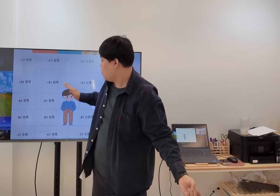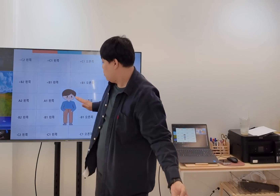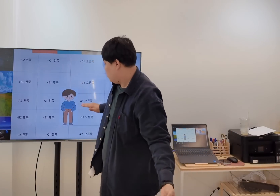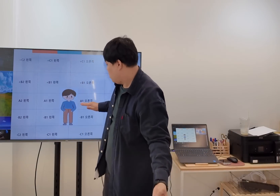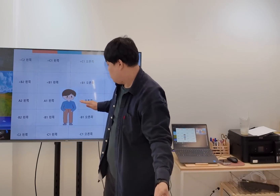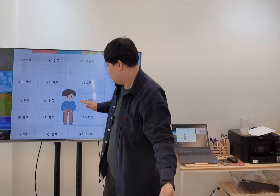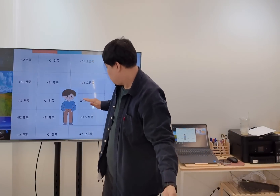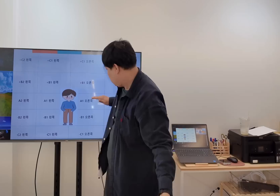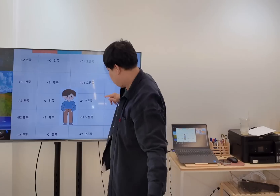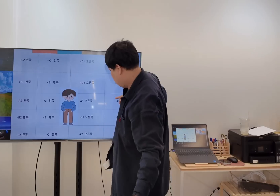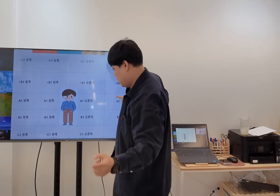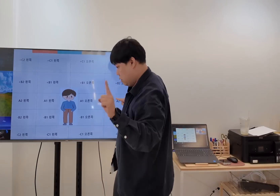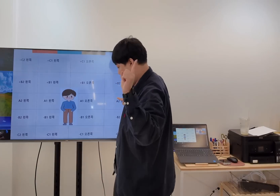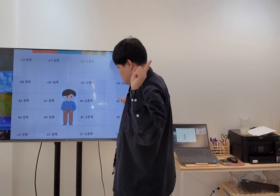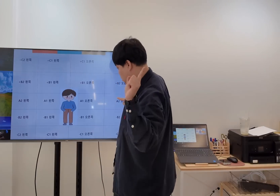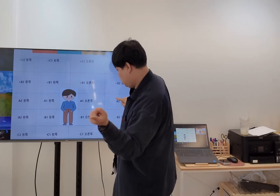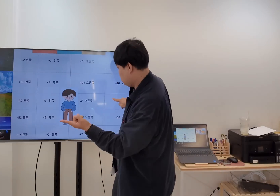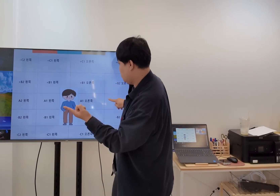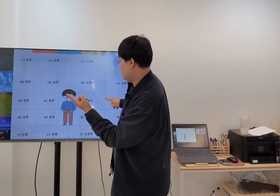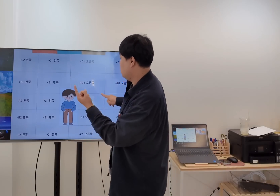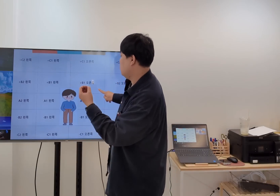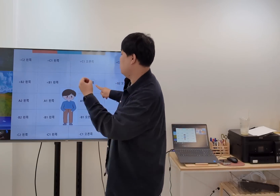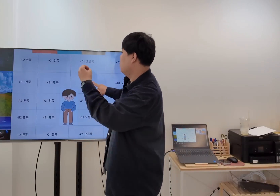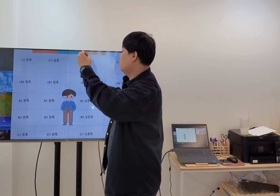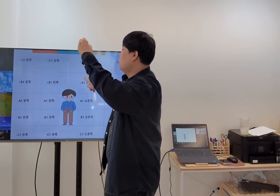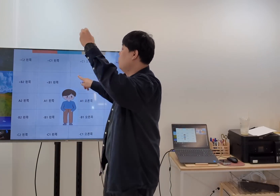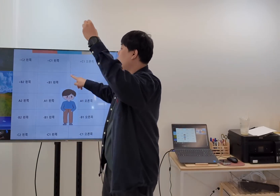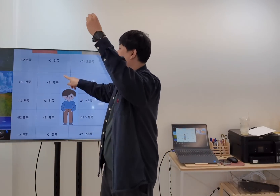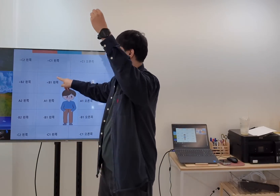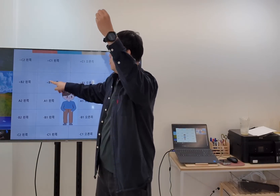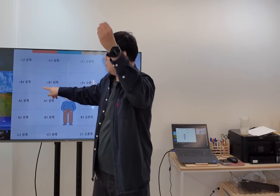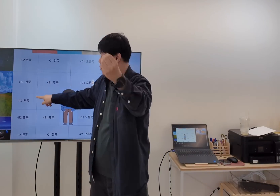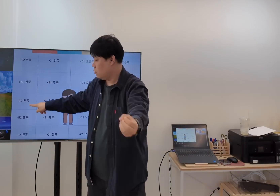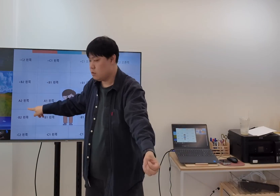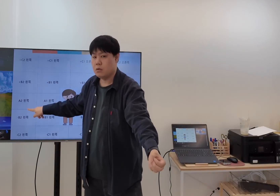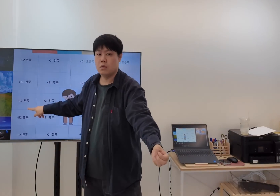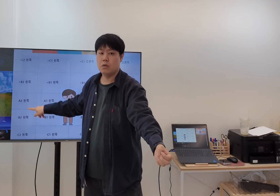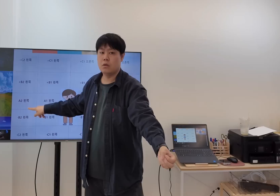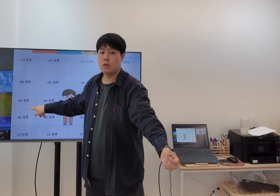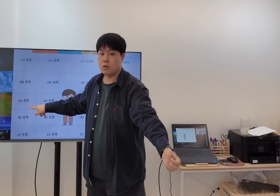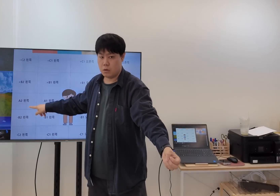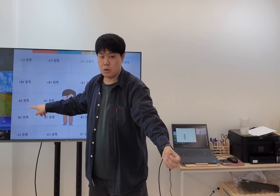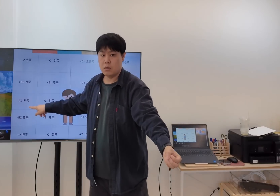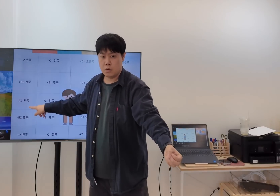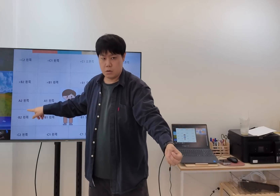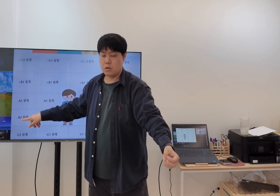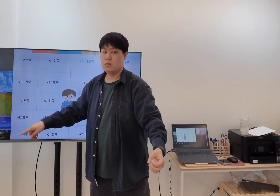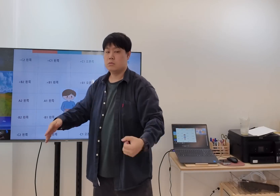Starting from the ground on the right and flying through the sky to the ground on the left.